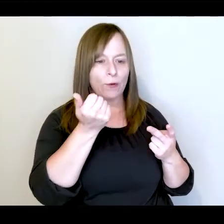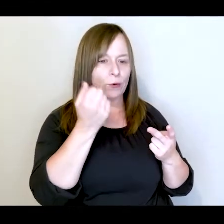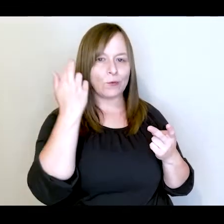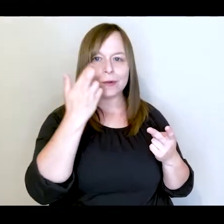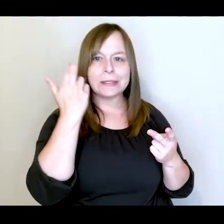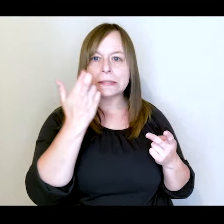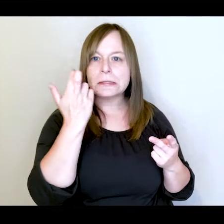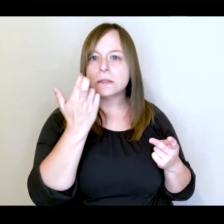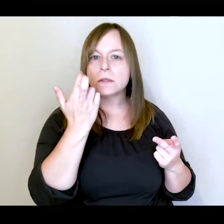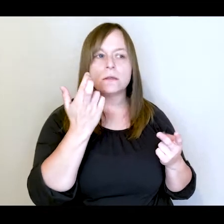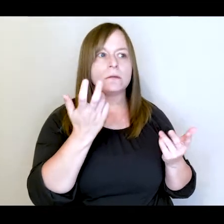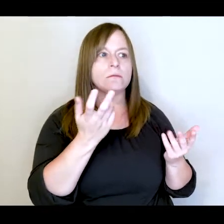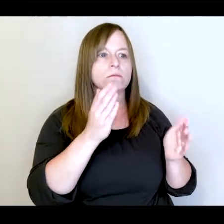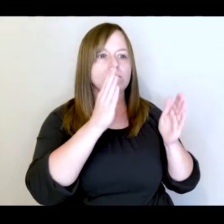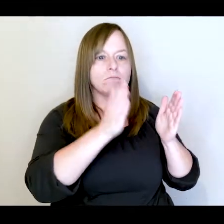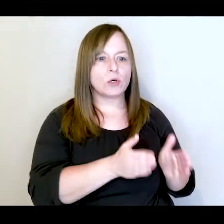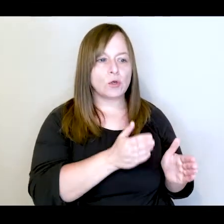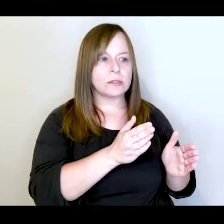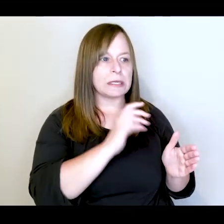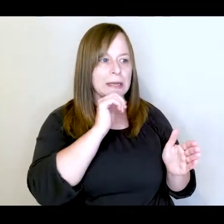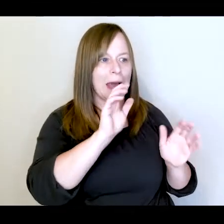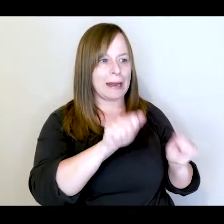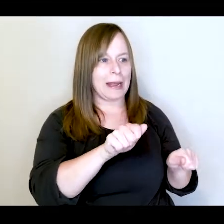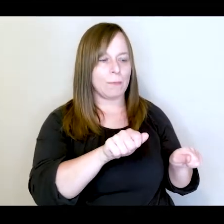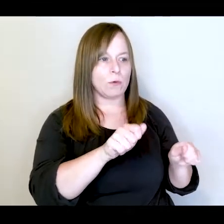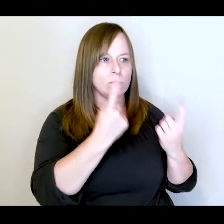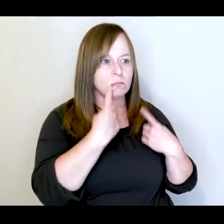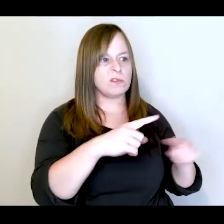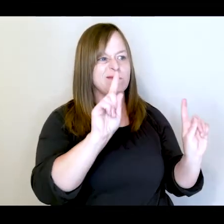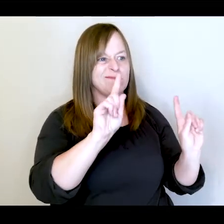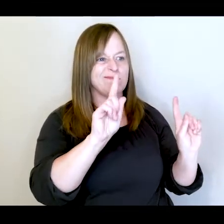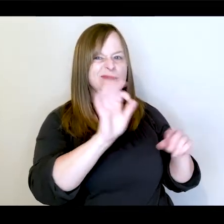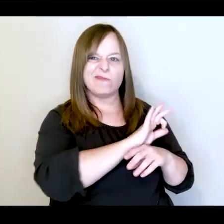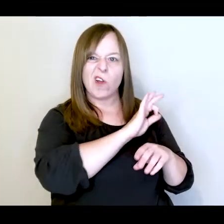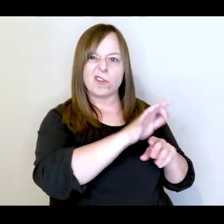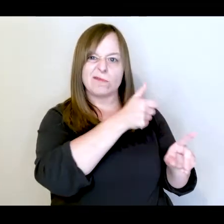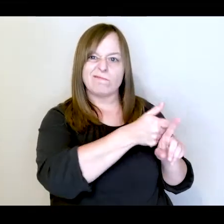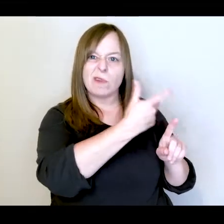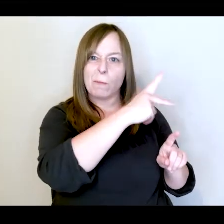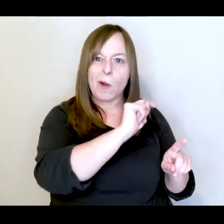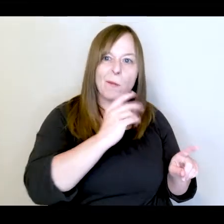reason, you know, they're not being successful in their apartment or their